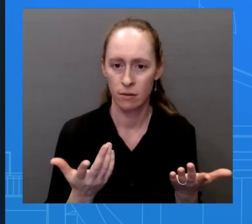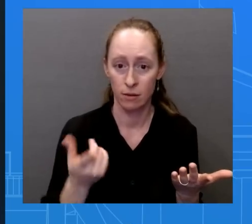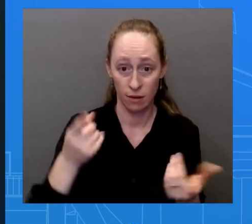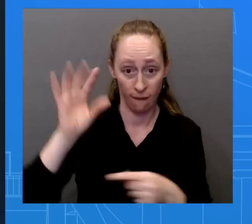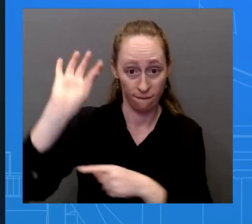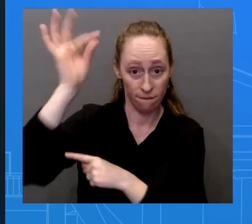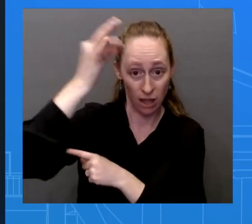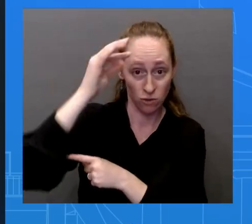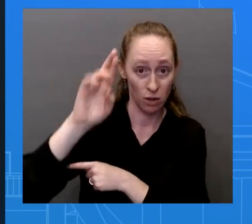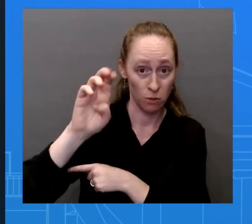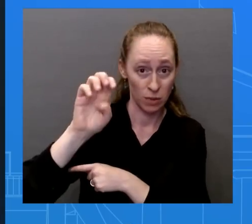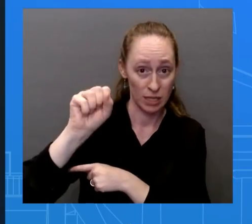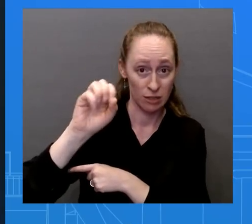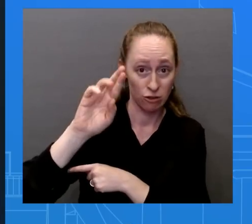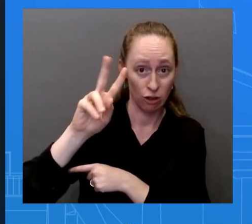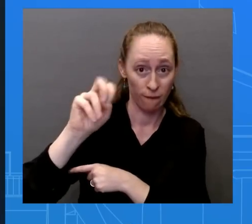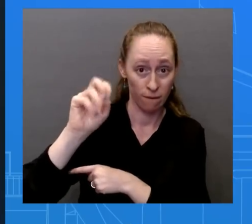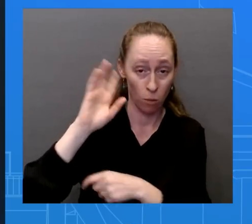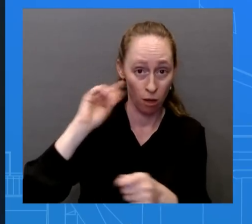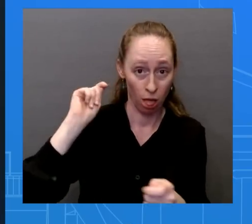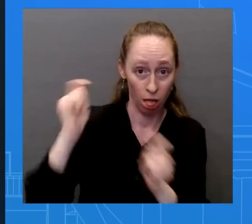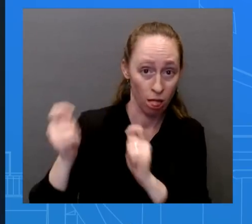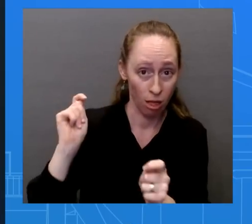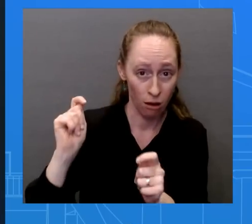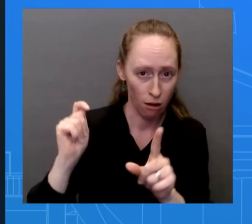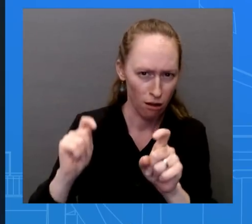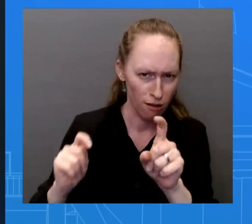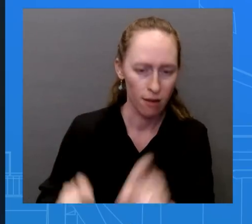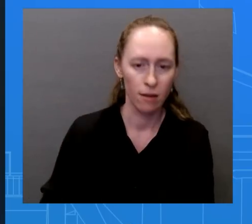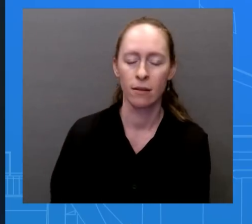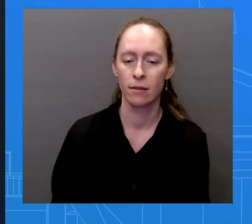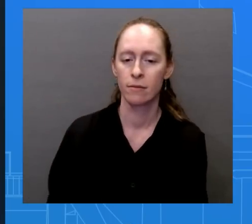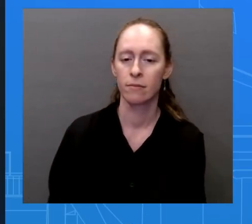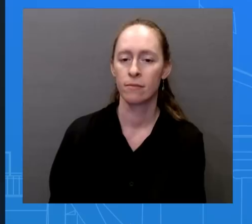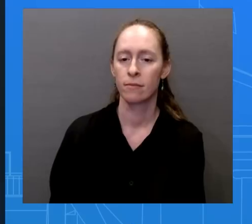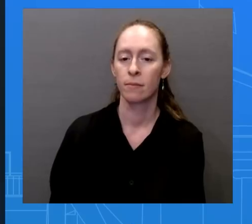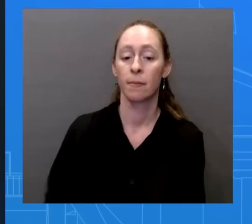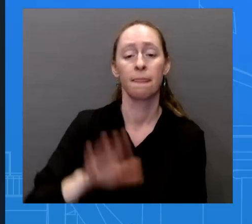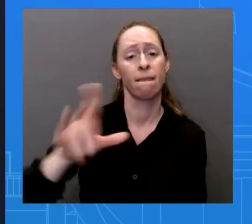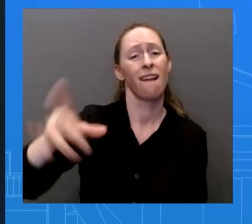to deal with this moment, and we are going to allow them to do the work that they are currently doing.